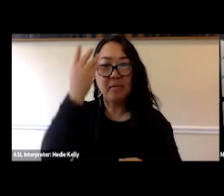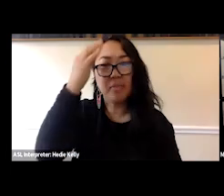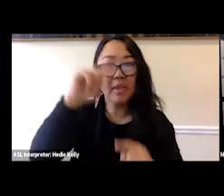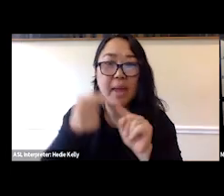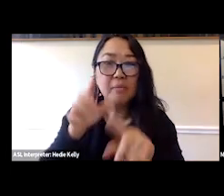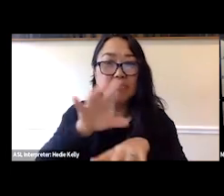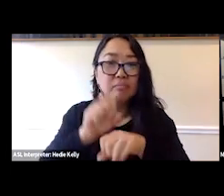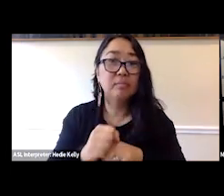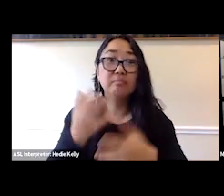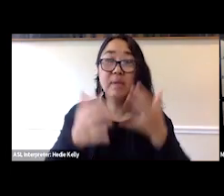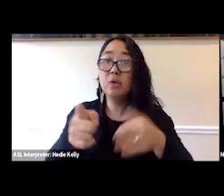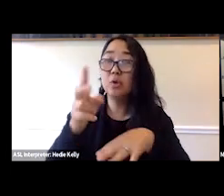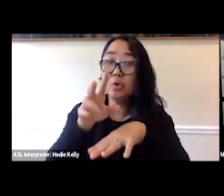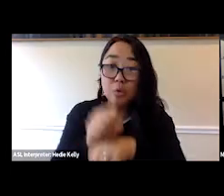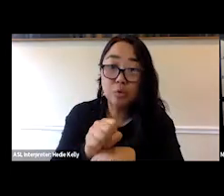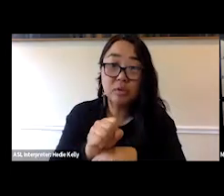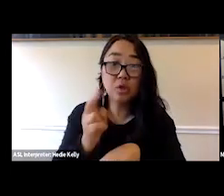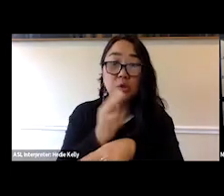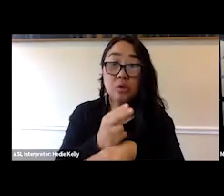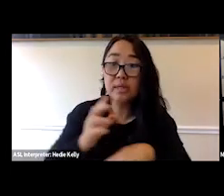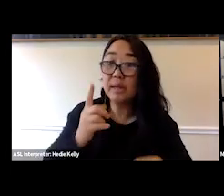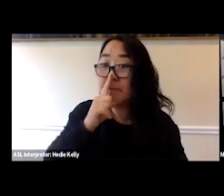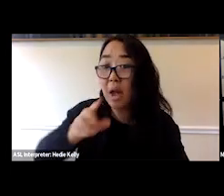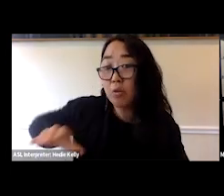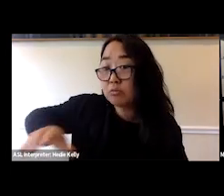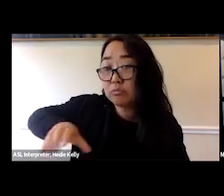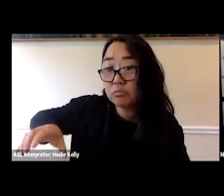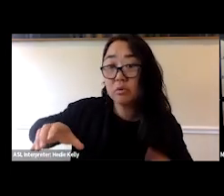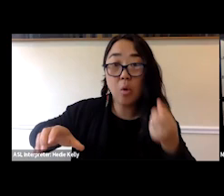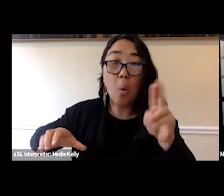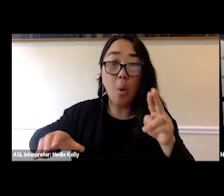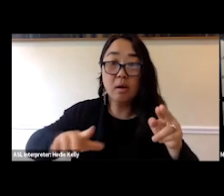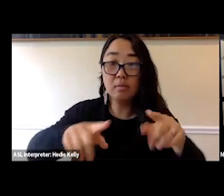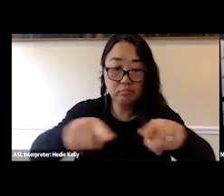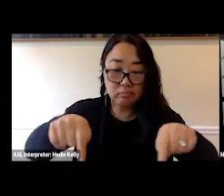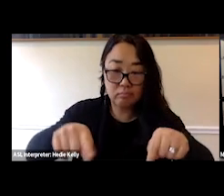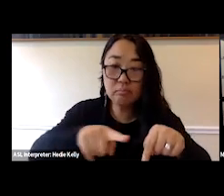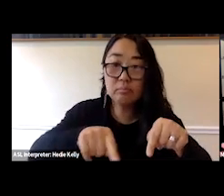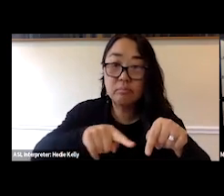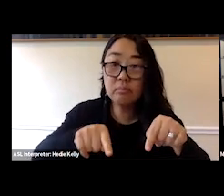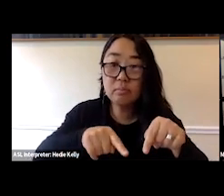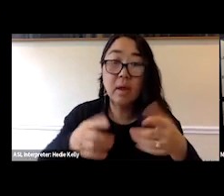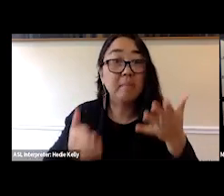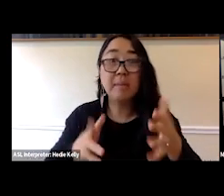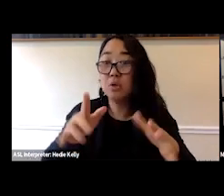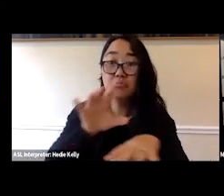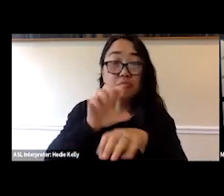a trackpad, probably you are used to being able to move it with a lot of dexterity.